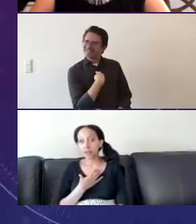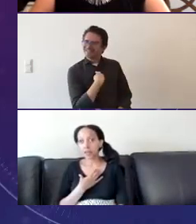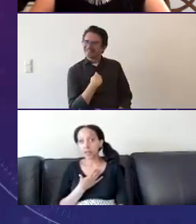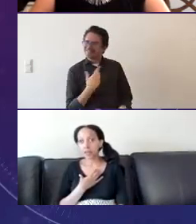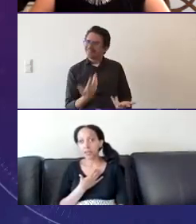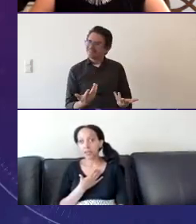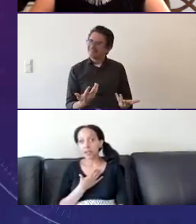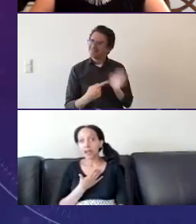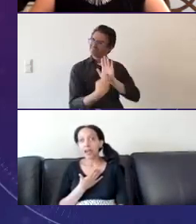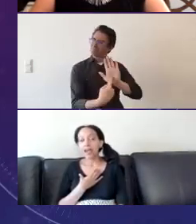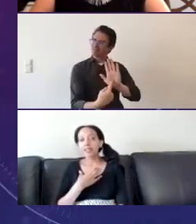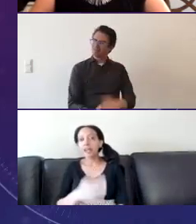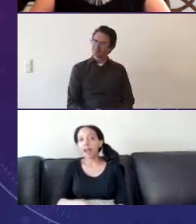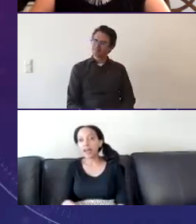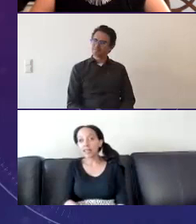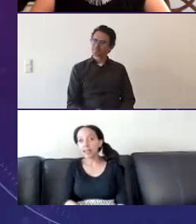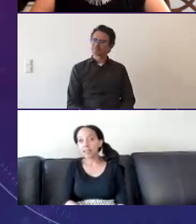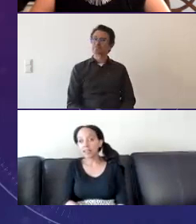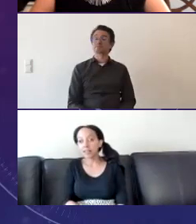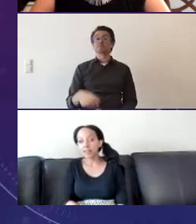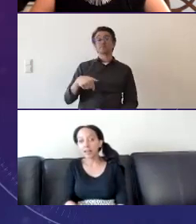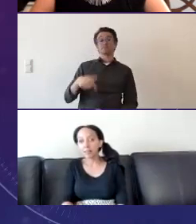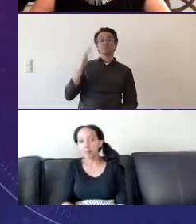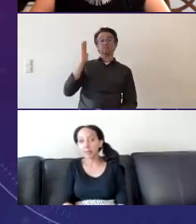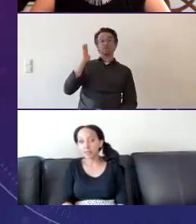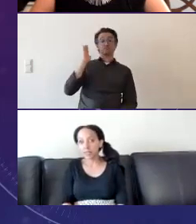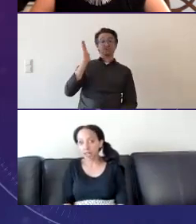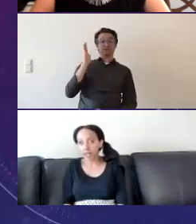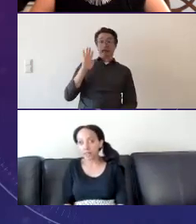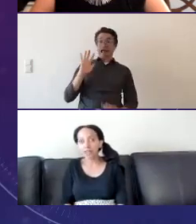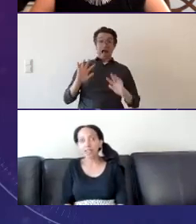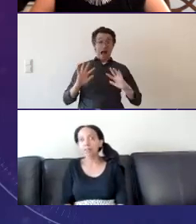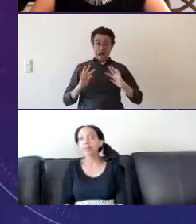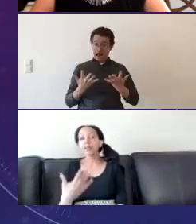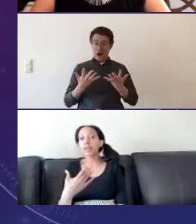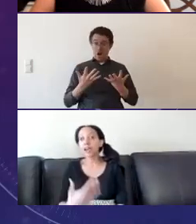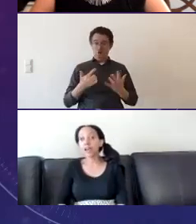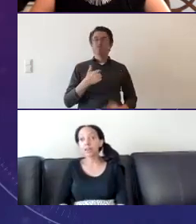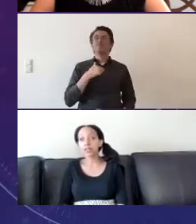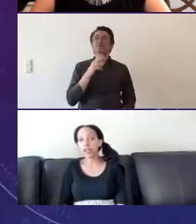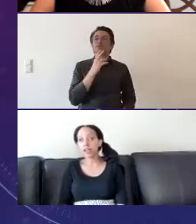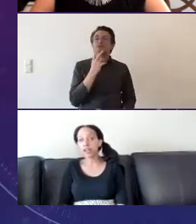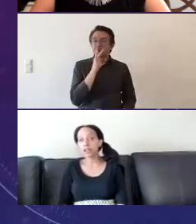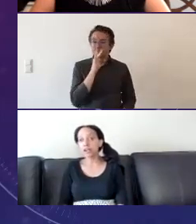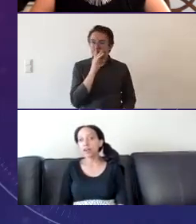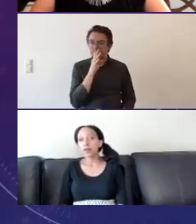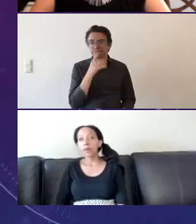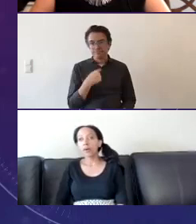and to access what people say for example what Carrie was saying or